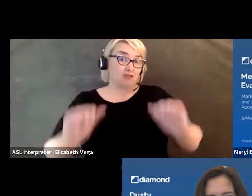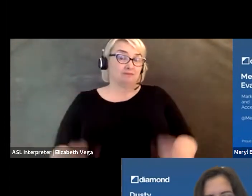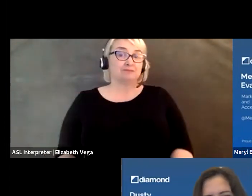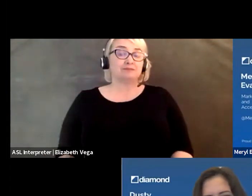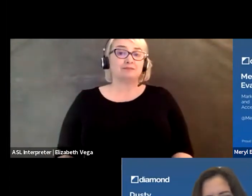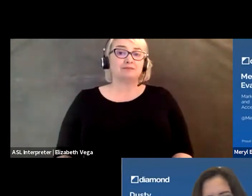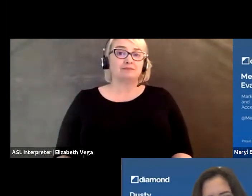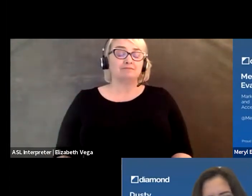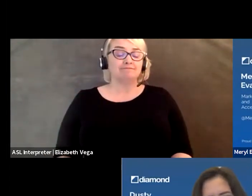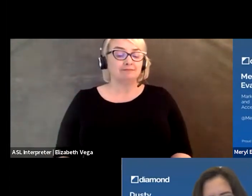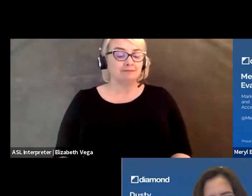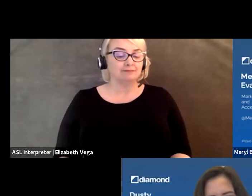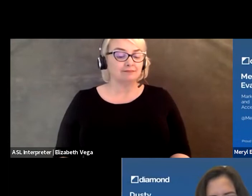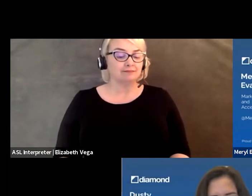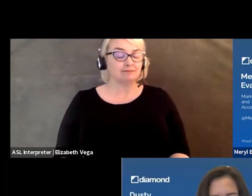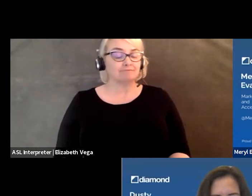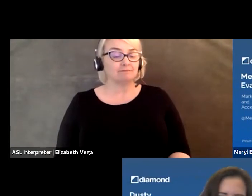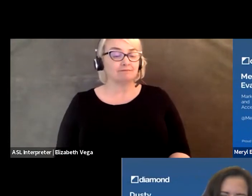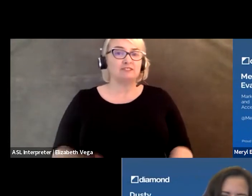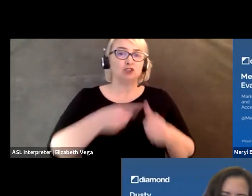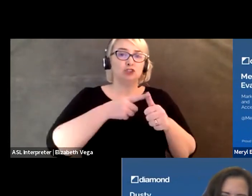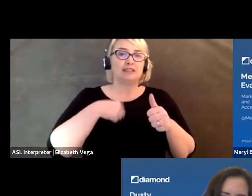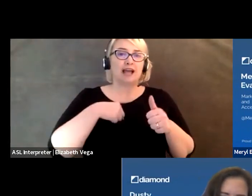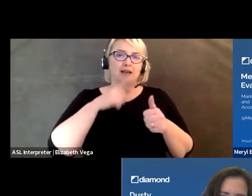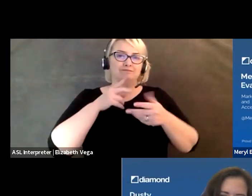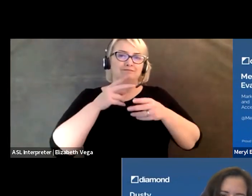First off, as I previously mentioned, many developers don't fully